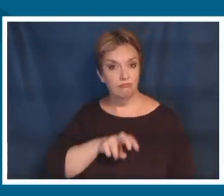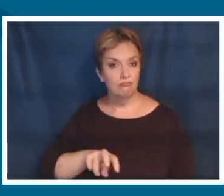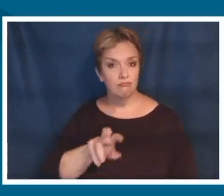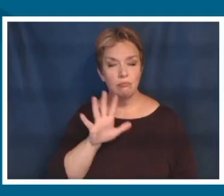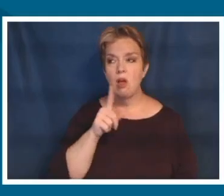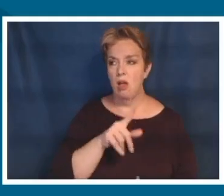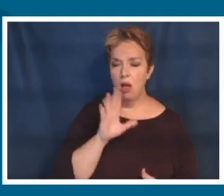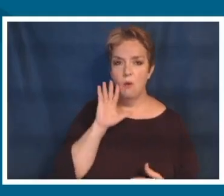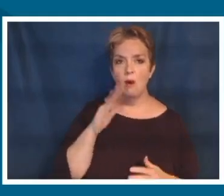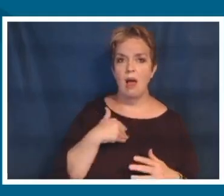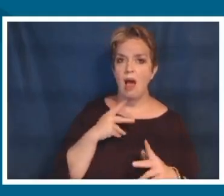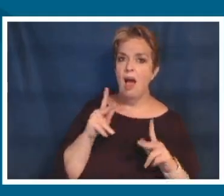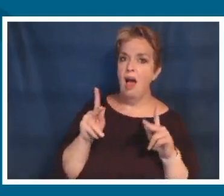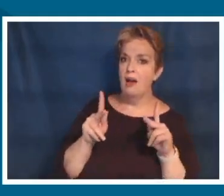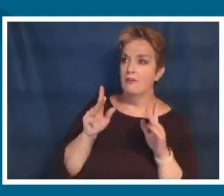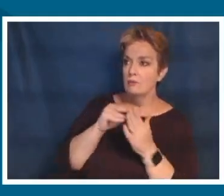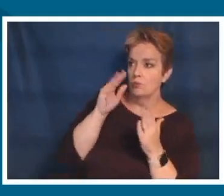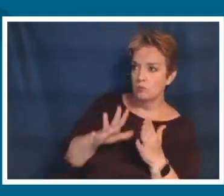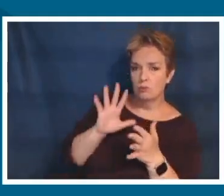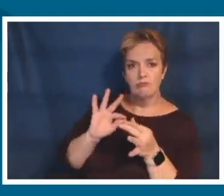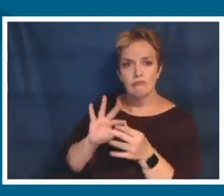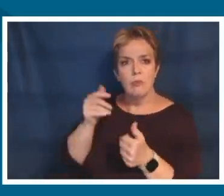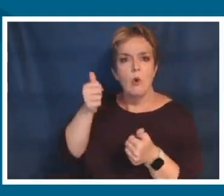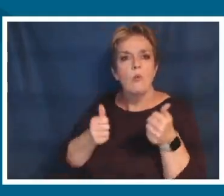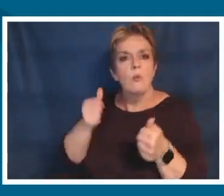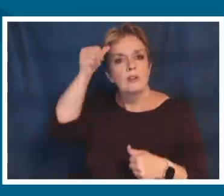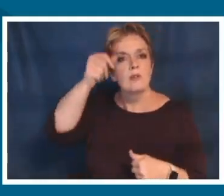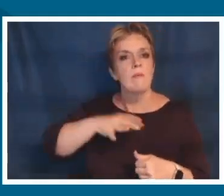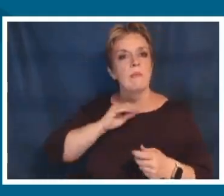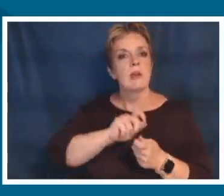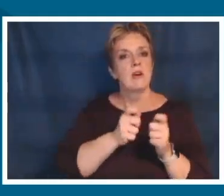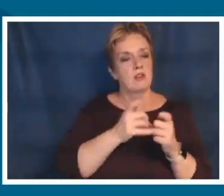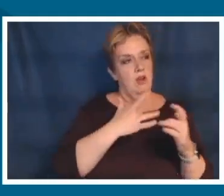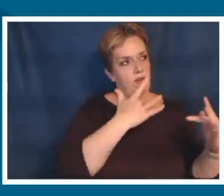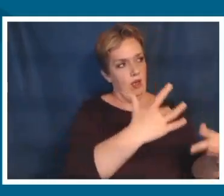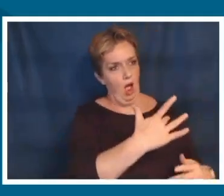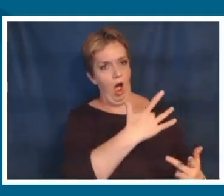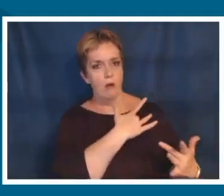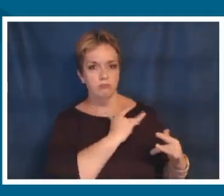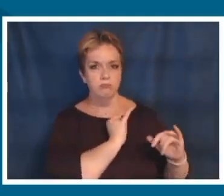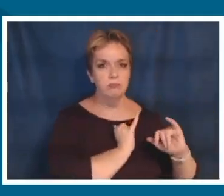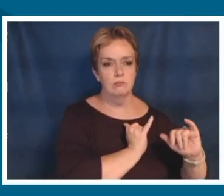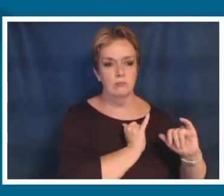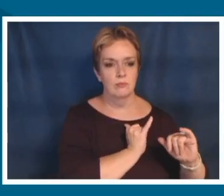with them the exhibit features inspirational stories of 24 historic and